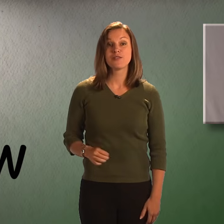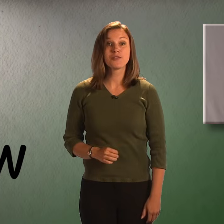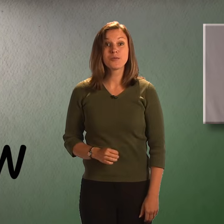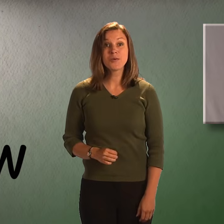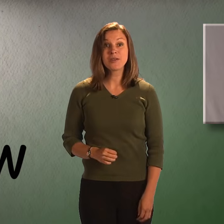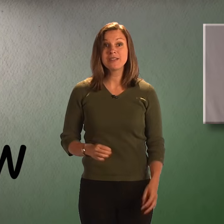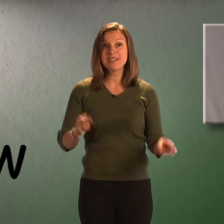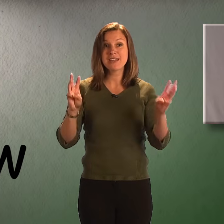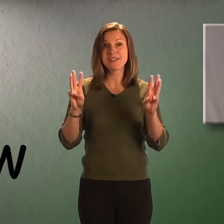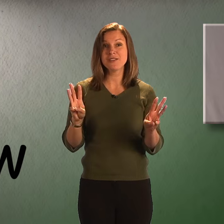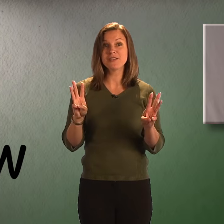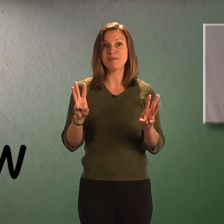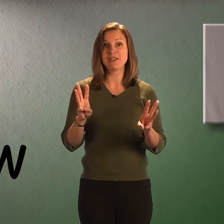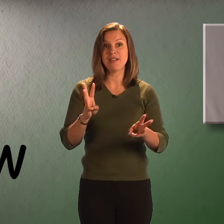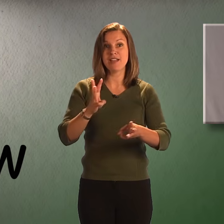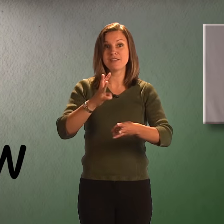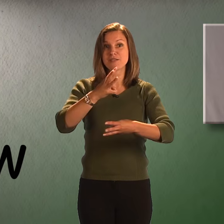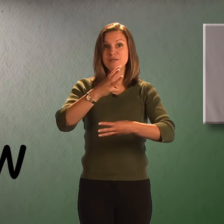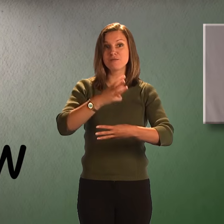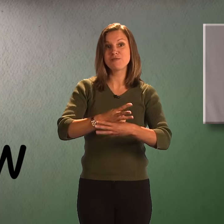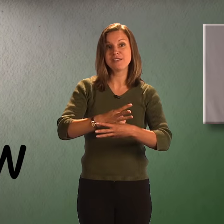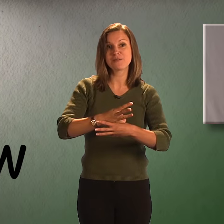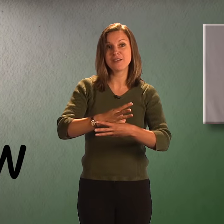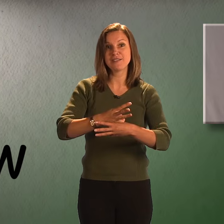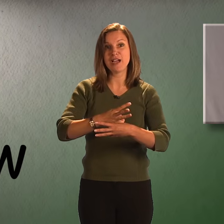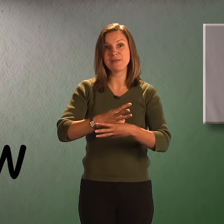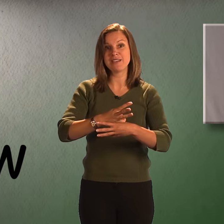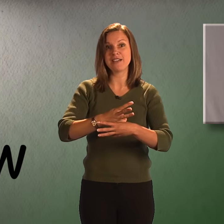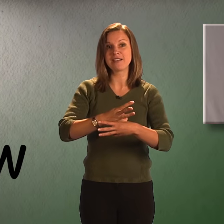For "World" take two "w" hands and rest one on top of the other.